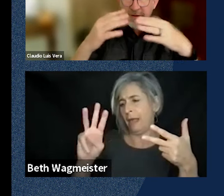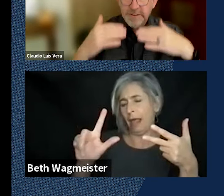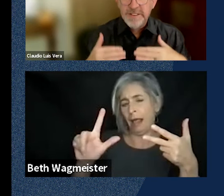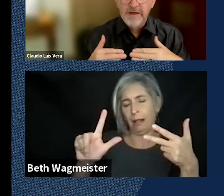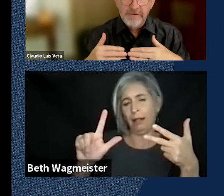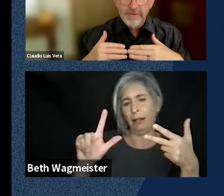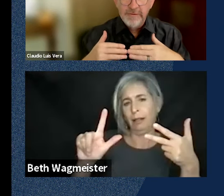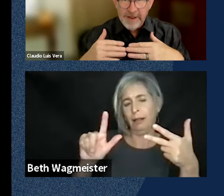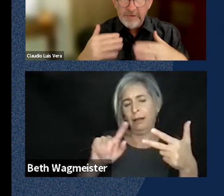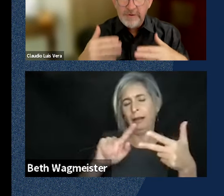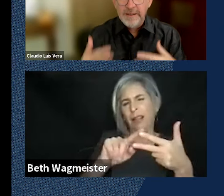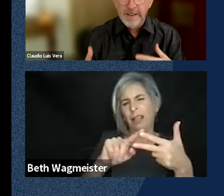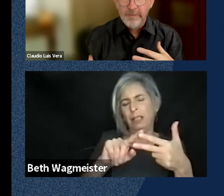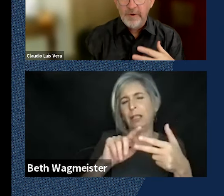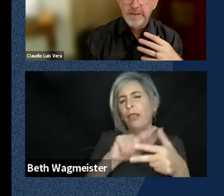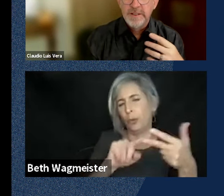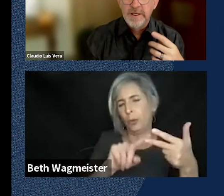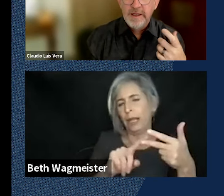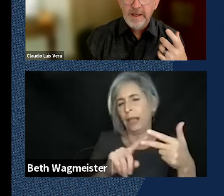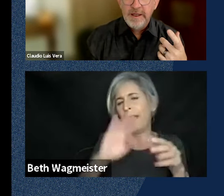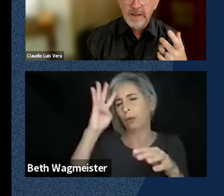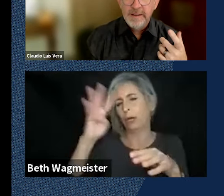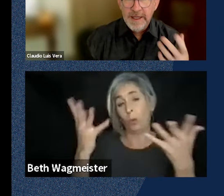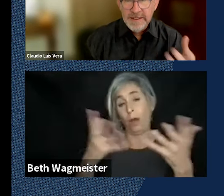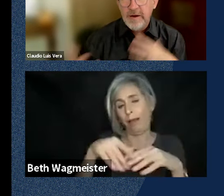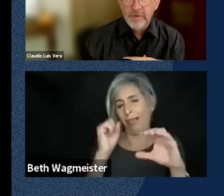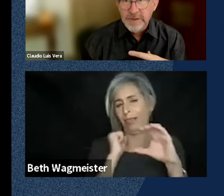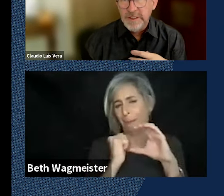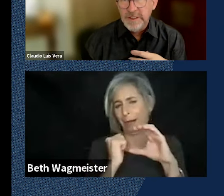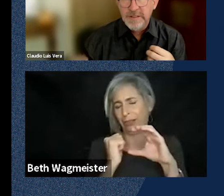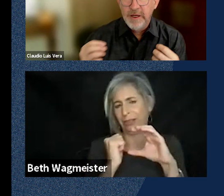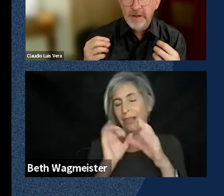know, there's a set of them that create landmarks. And that's how it works in HTML.